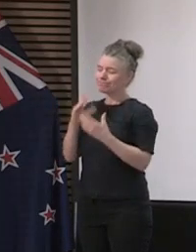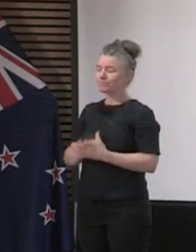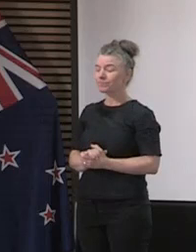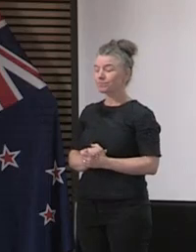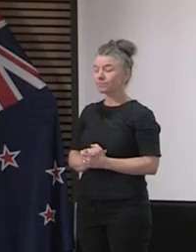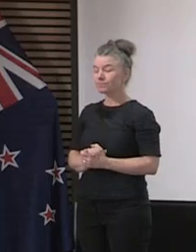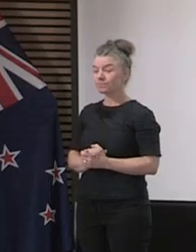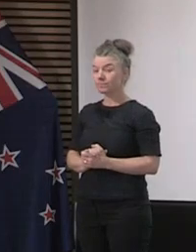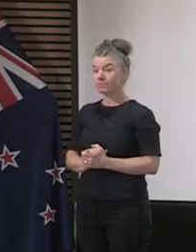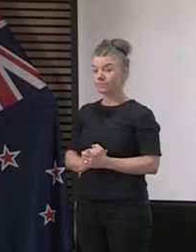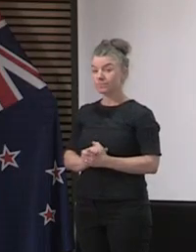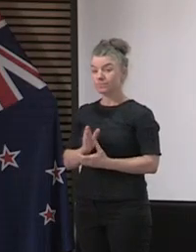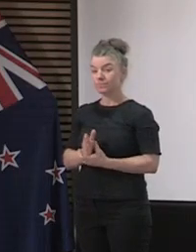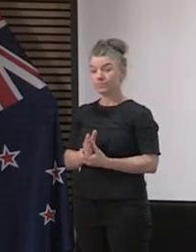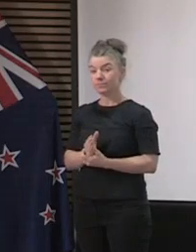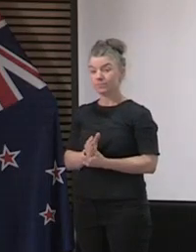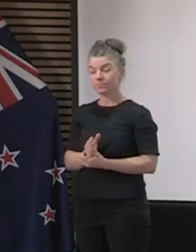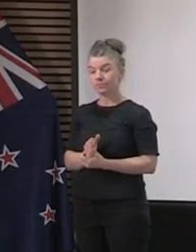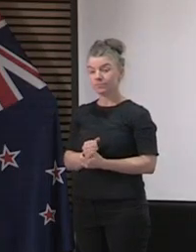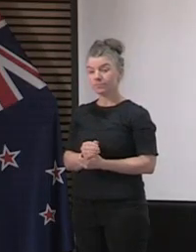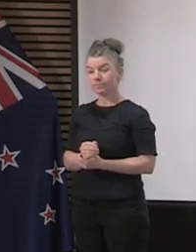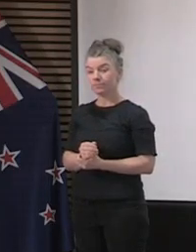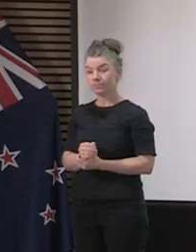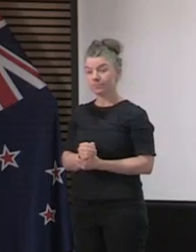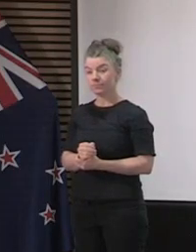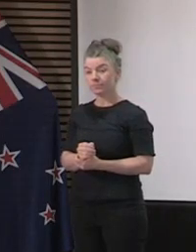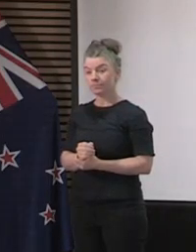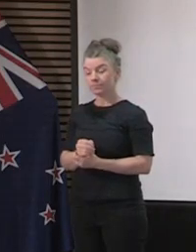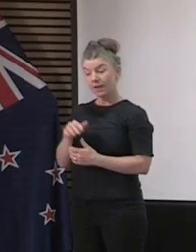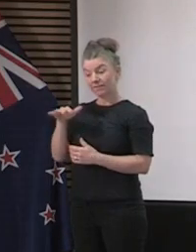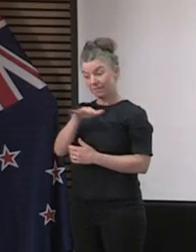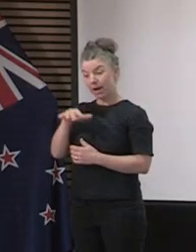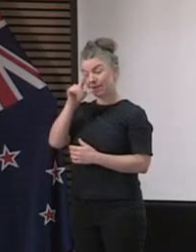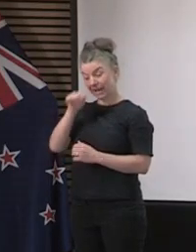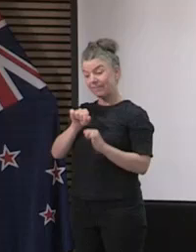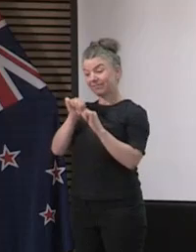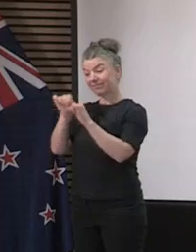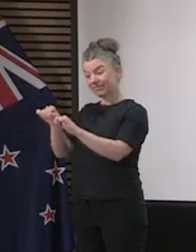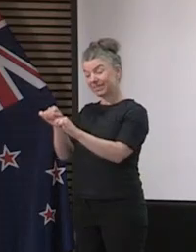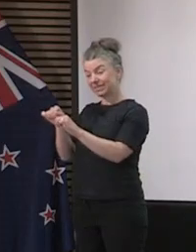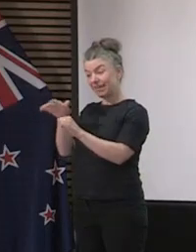families, as obviously has been caused in this case. Those (SPEAKS INDISTINCTLY) case by case